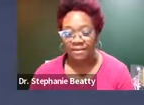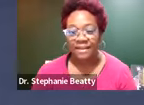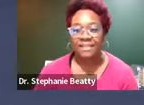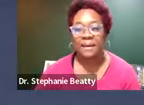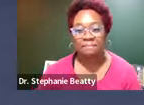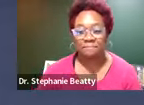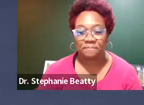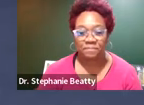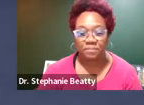Next slide.